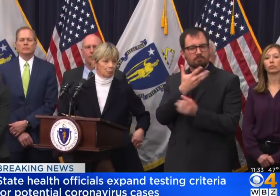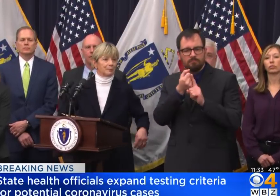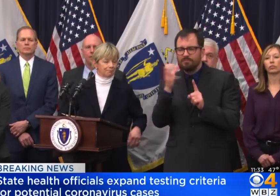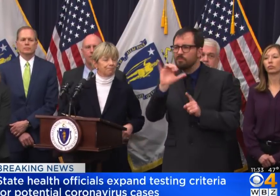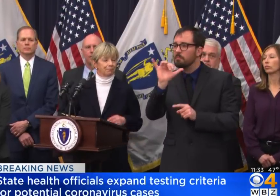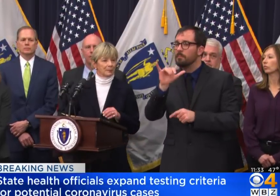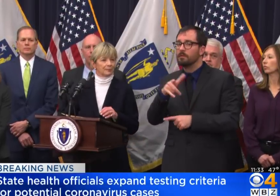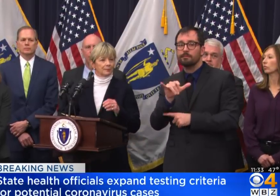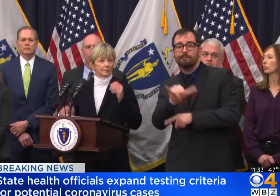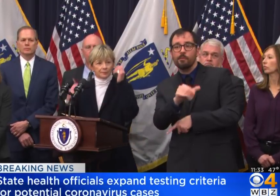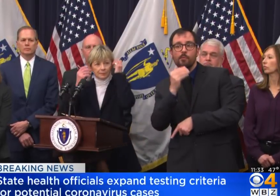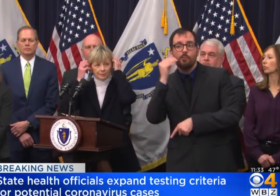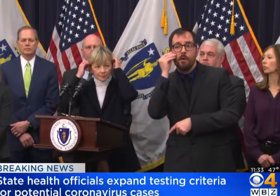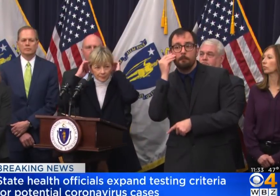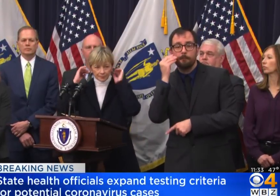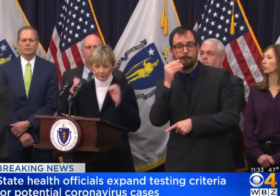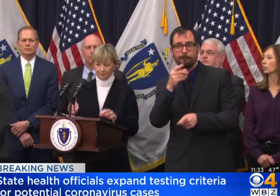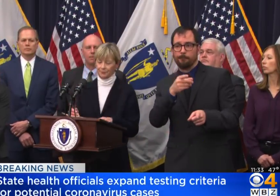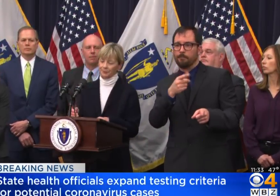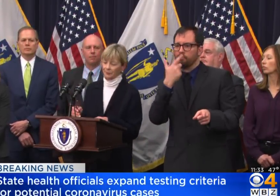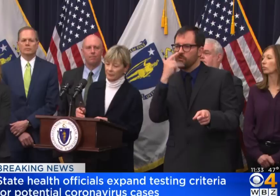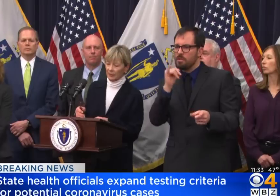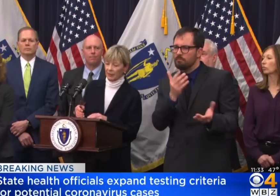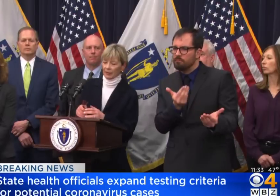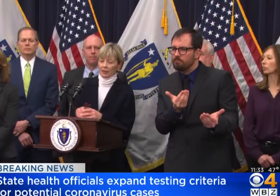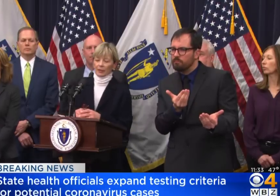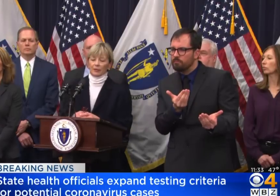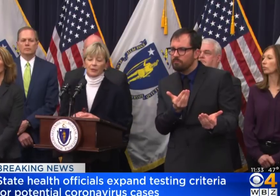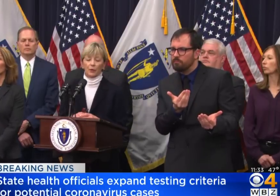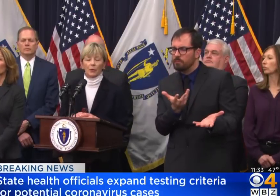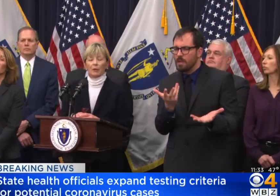CAN YOU COMMAND CENTER.